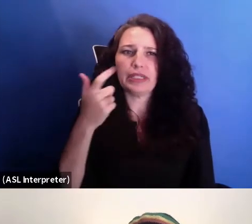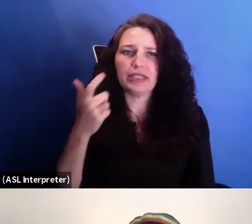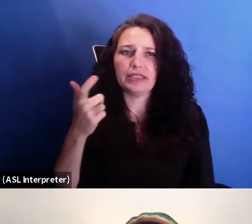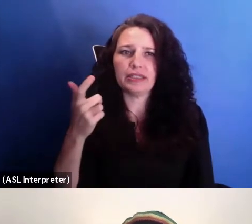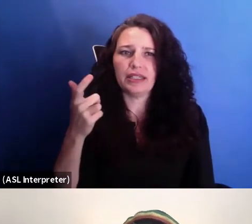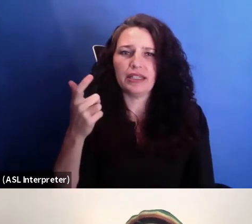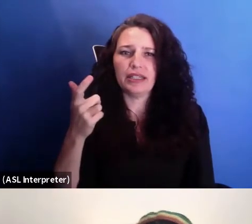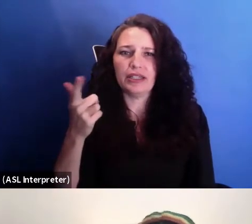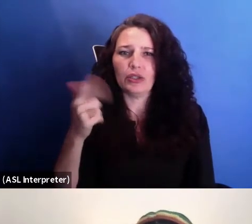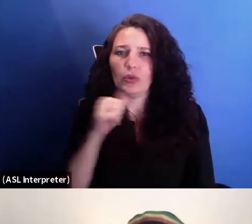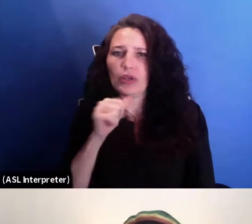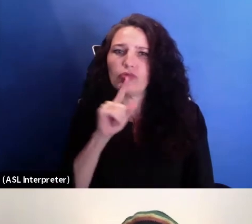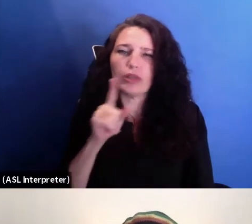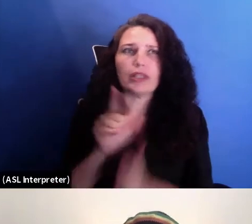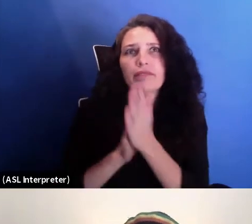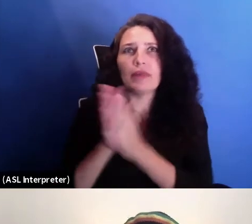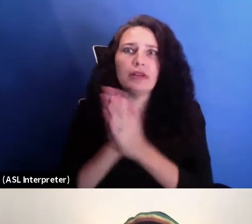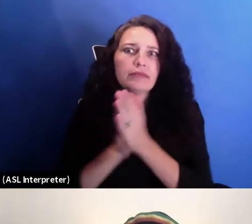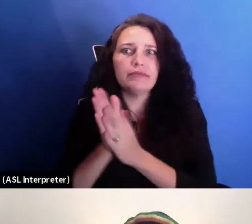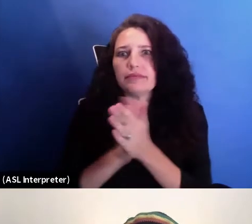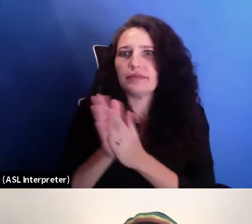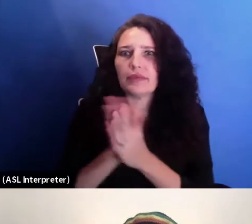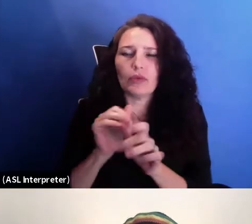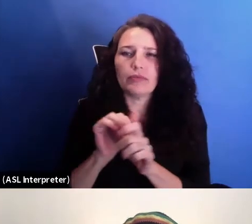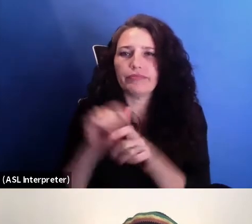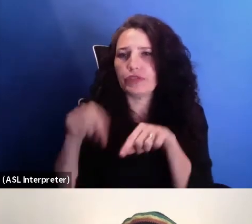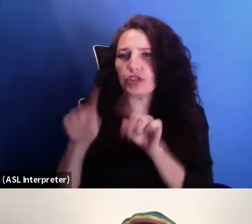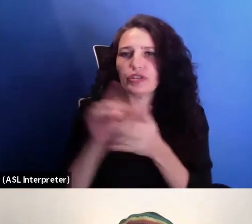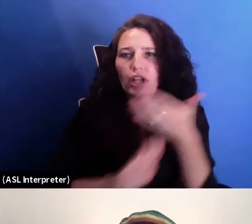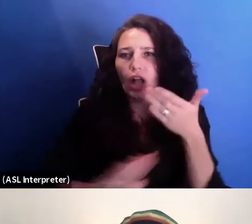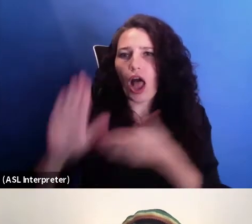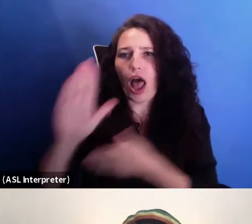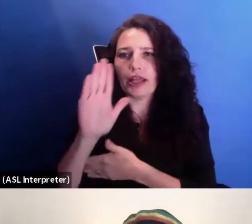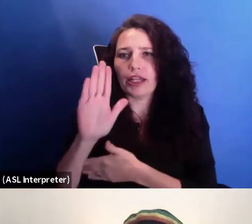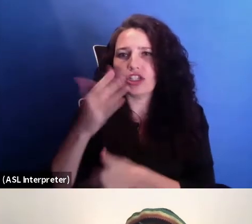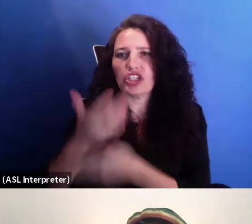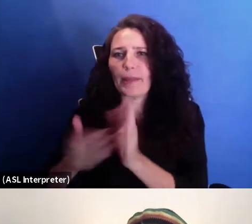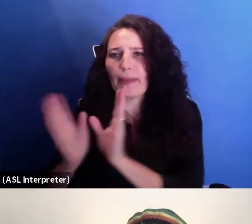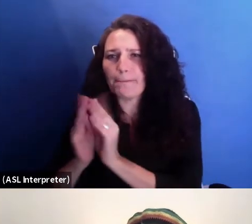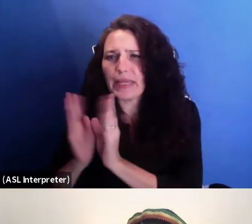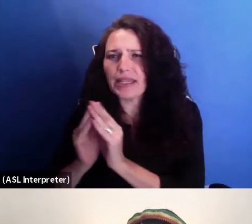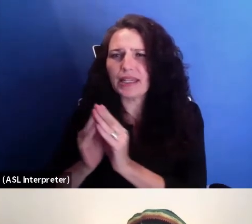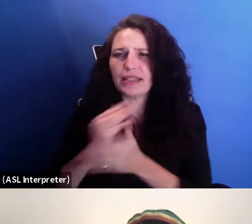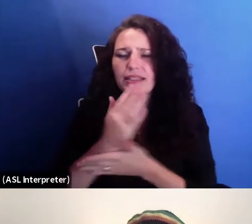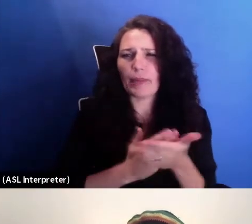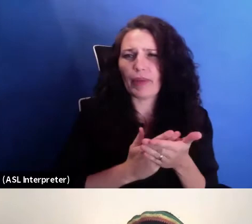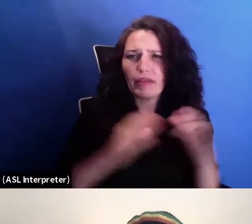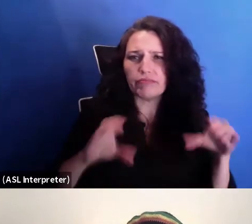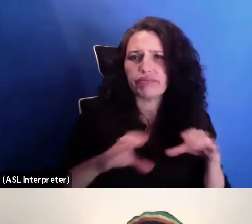But like in some of the meetings and actions and protests that had taken place. And Judy said,